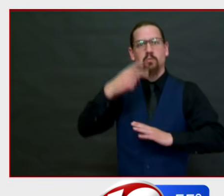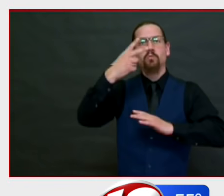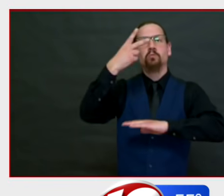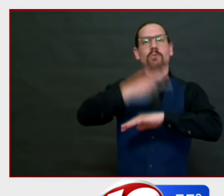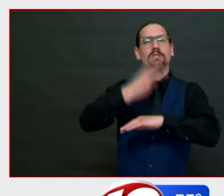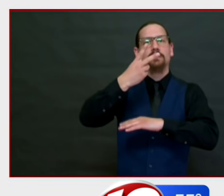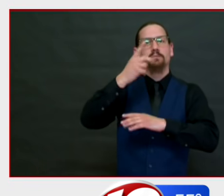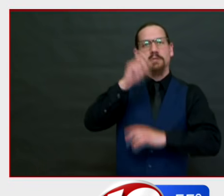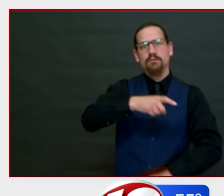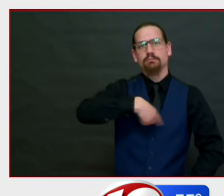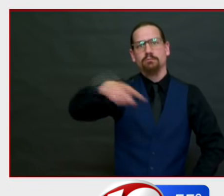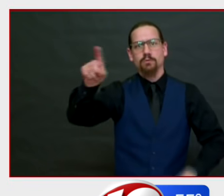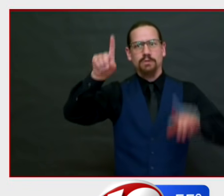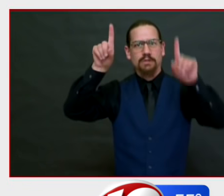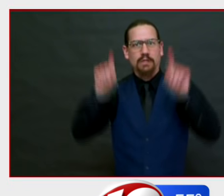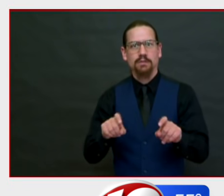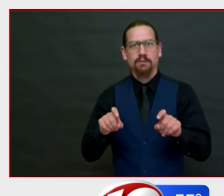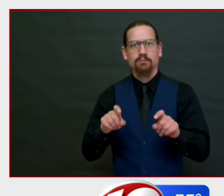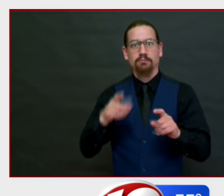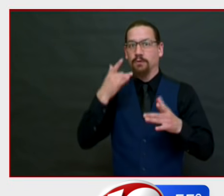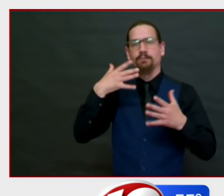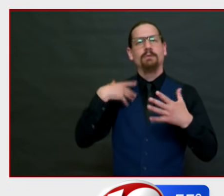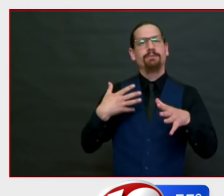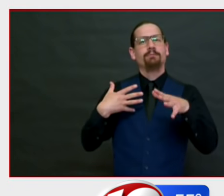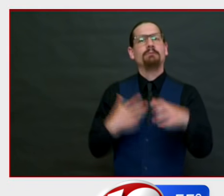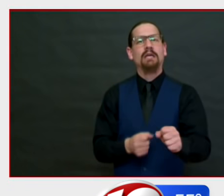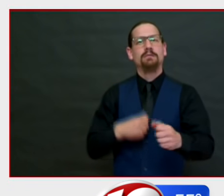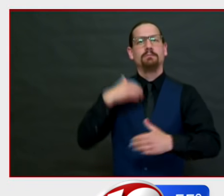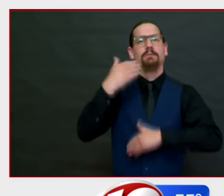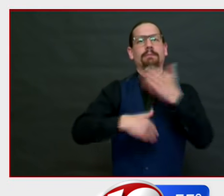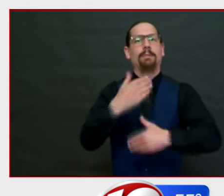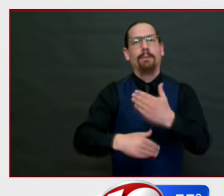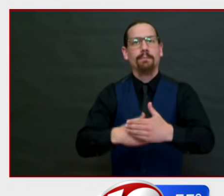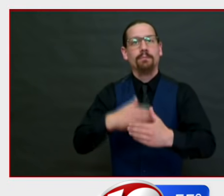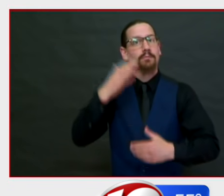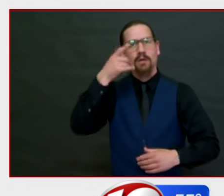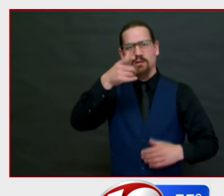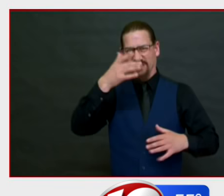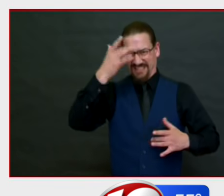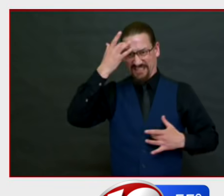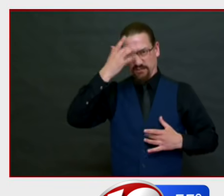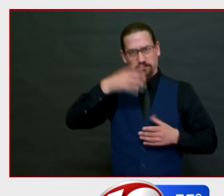GOAL. WIDELY AVAILABLE RAPID TESTING